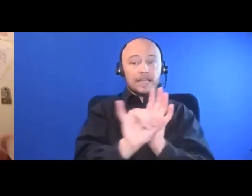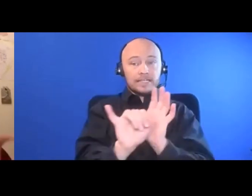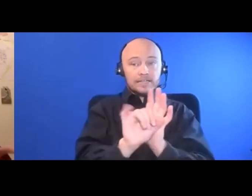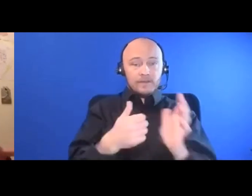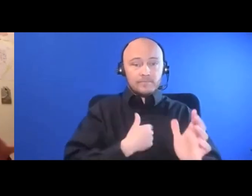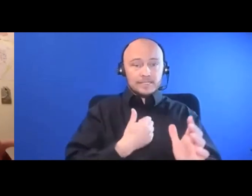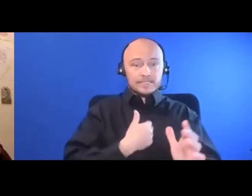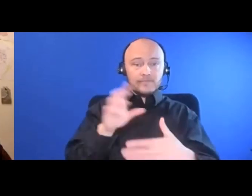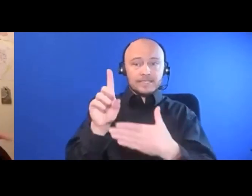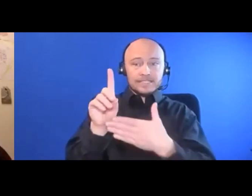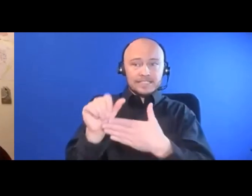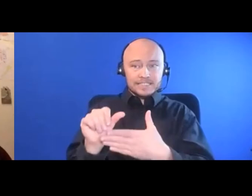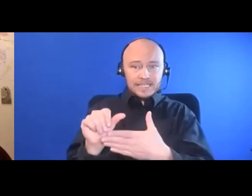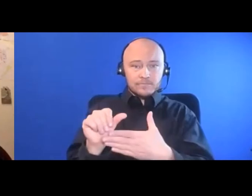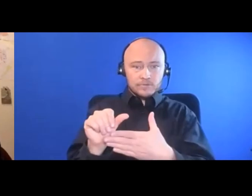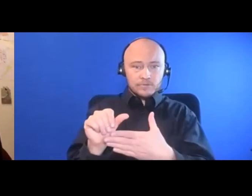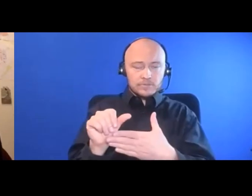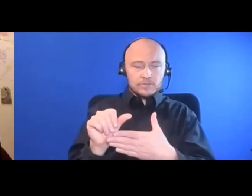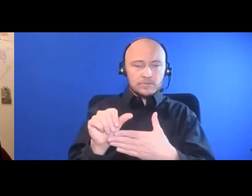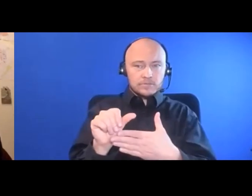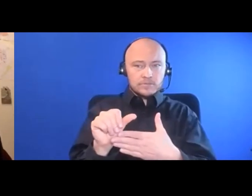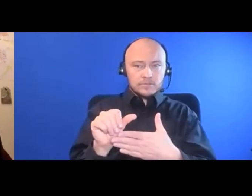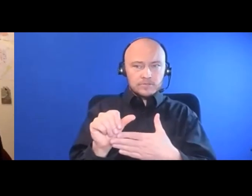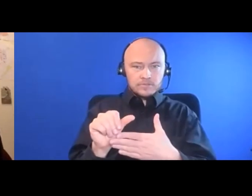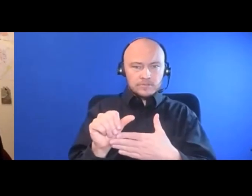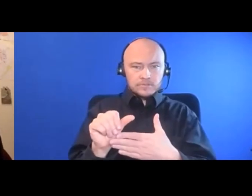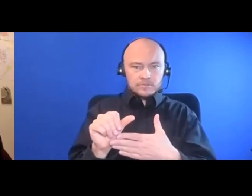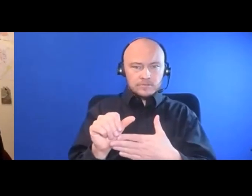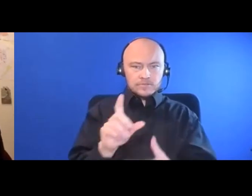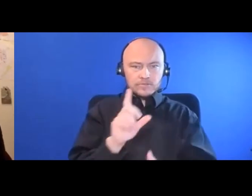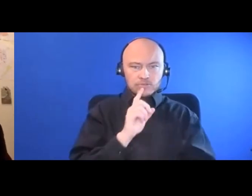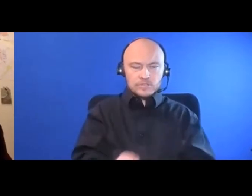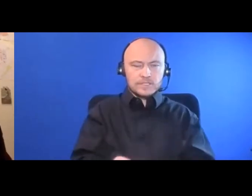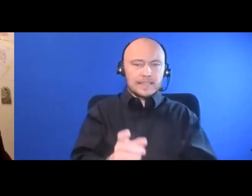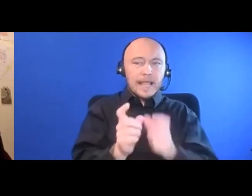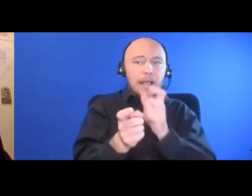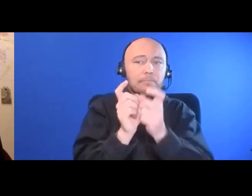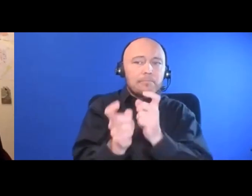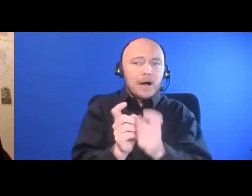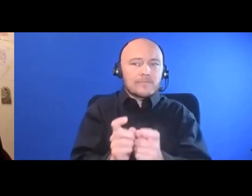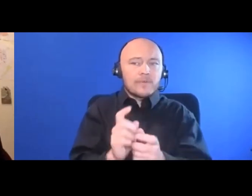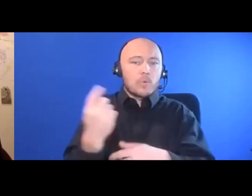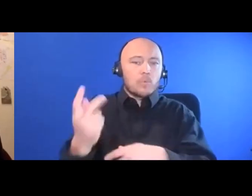but usually with a sort of now and after it, it's a modifier of some other type of thing.